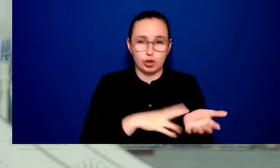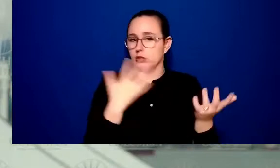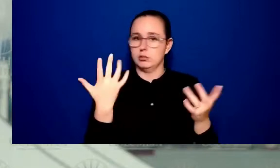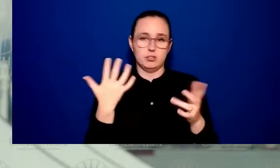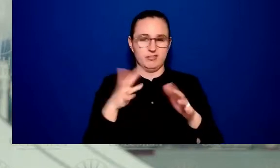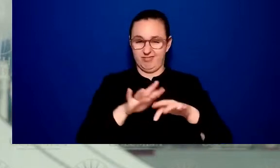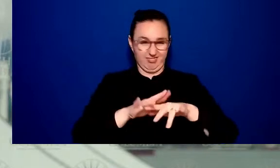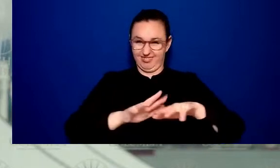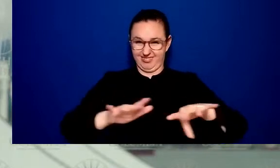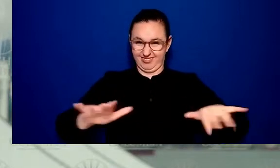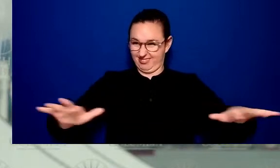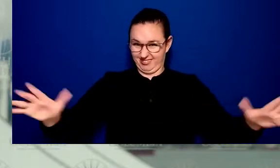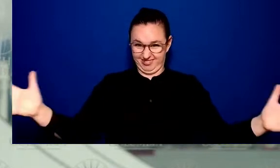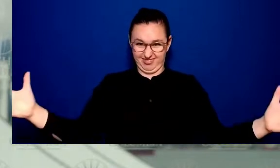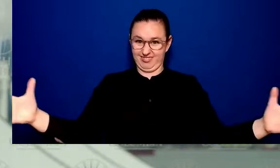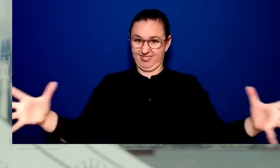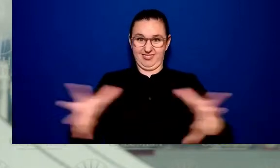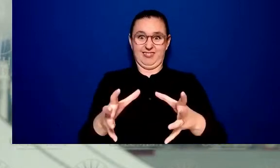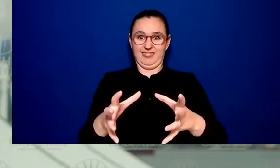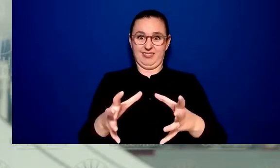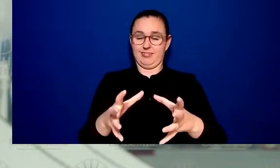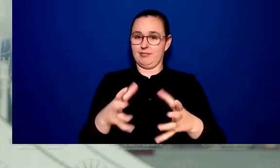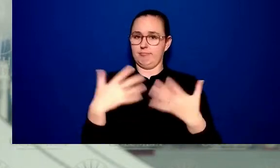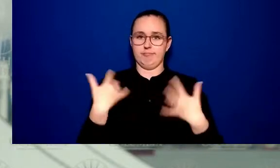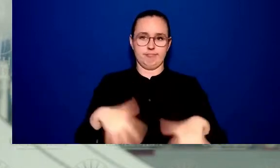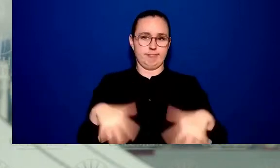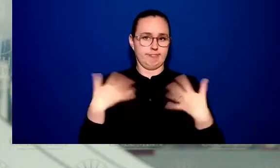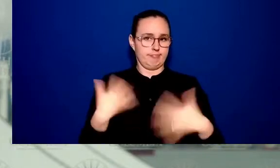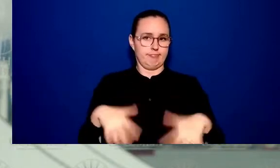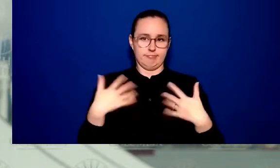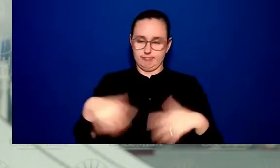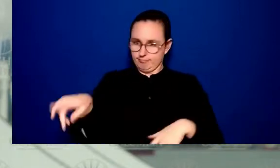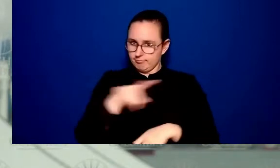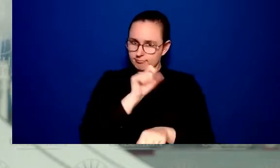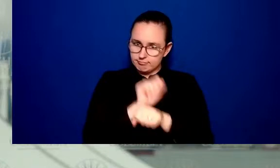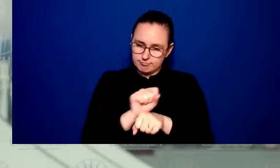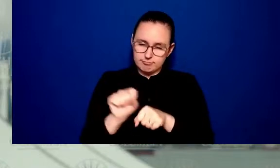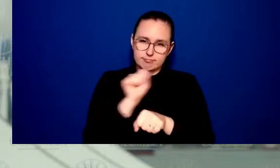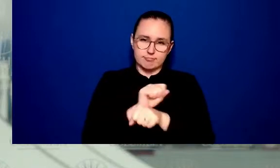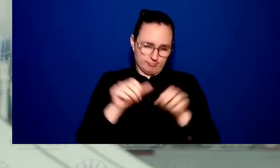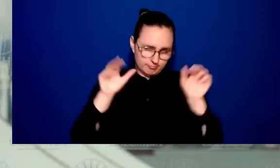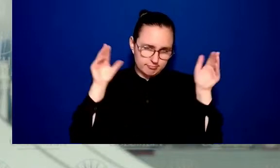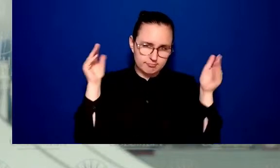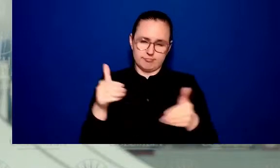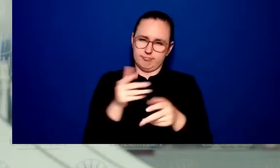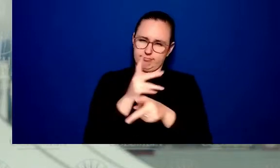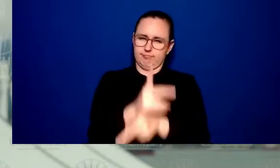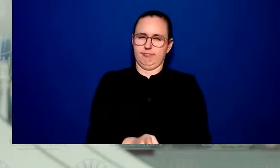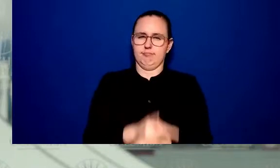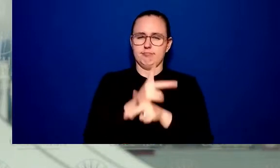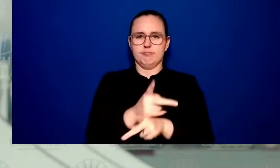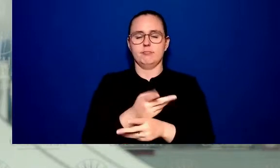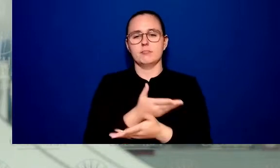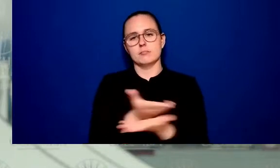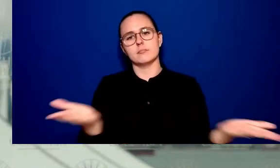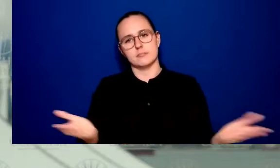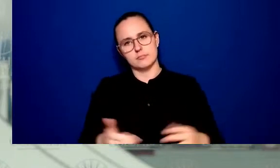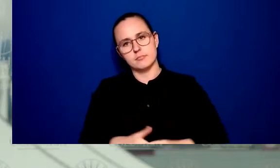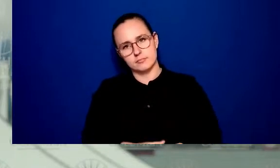professionals, Our nurses, our doctors. Our folks in the community were continuing to deal with to public health emergencies with courage and